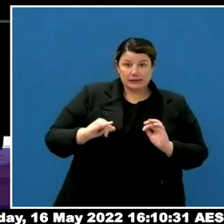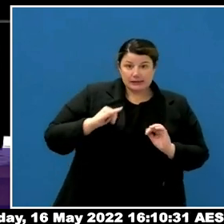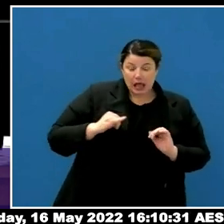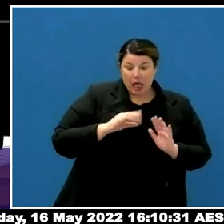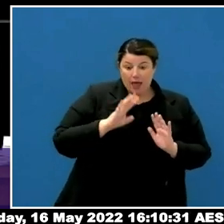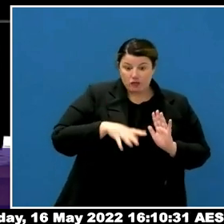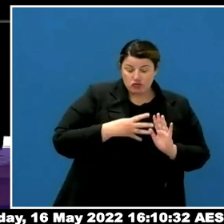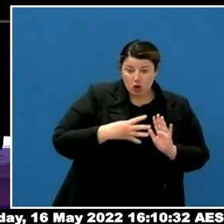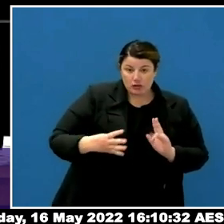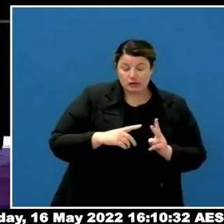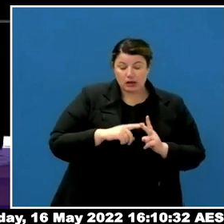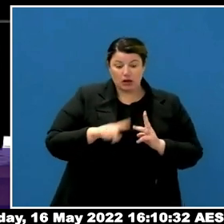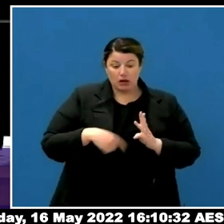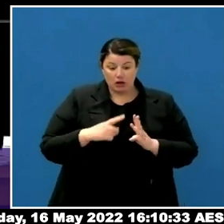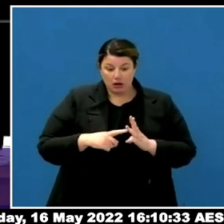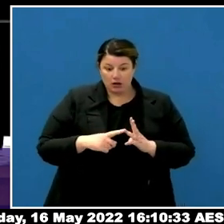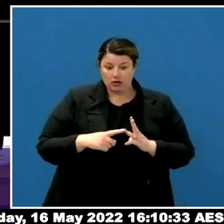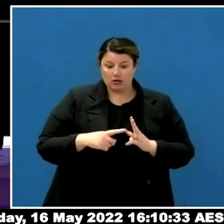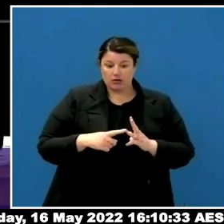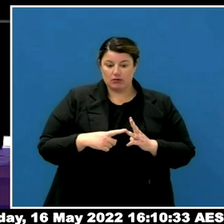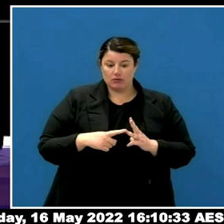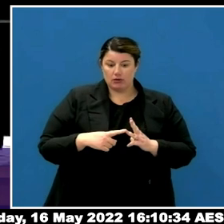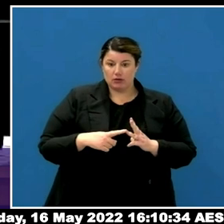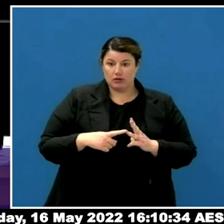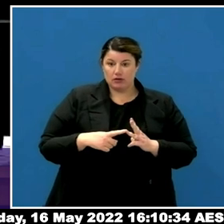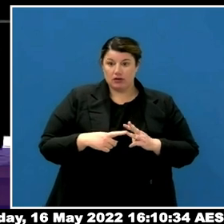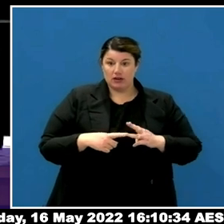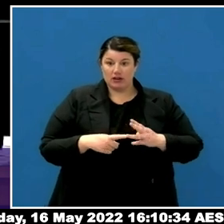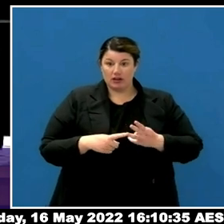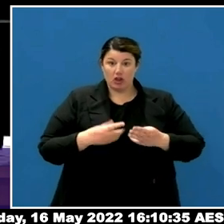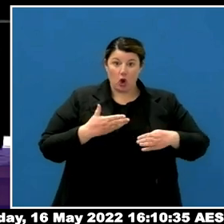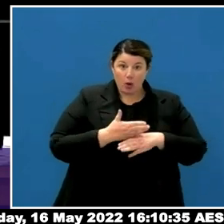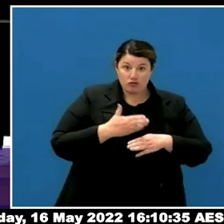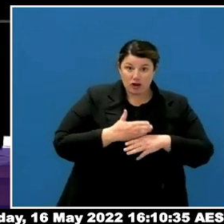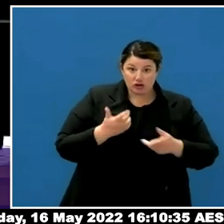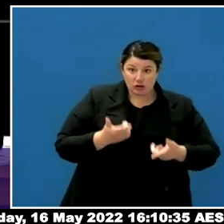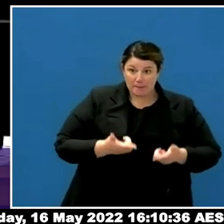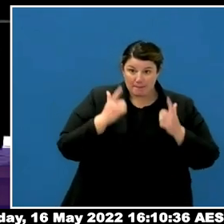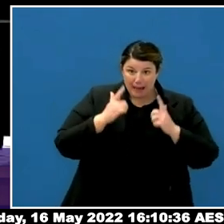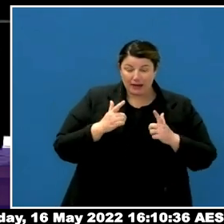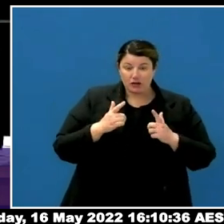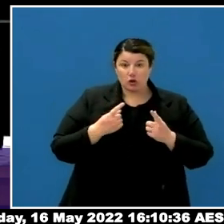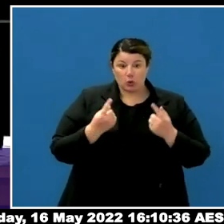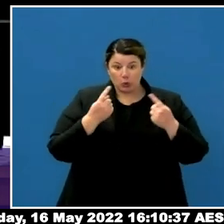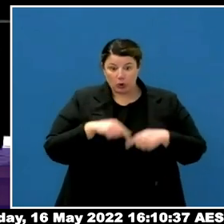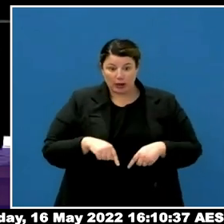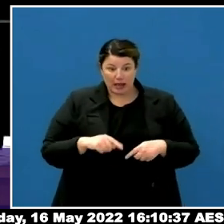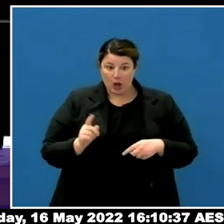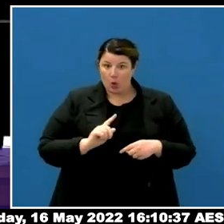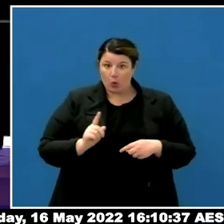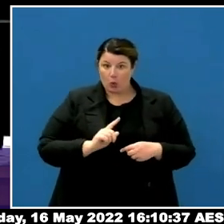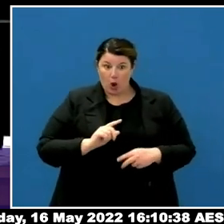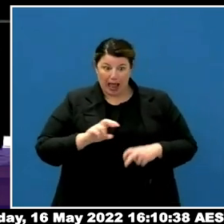What else is it? The operations manager working out what activities are going to be done during the day. MR FOGARTY: Yes.